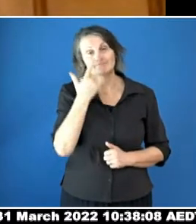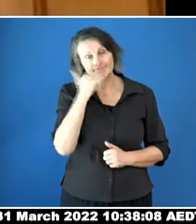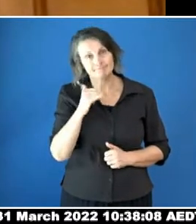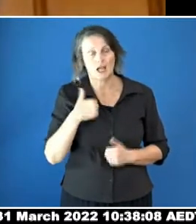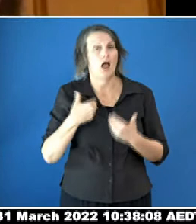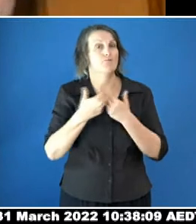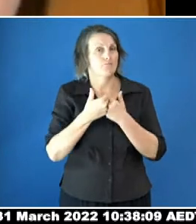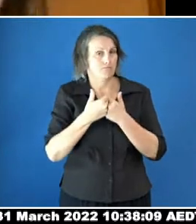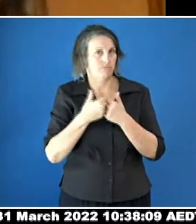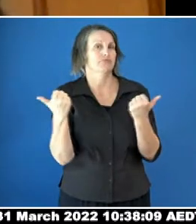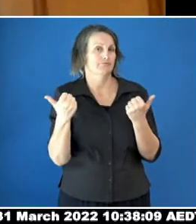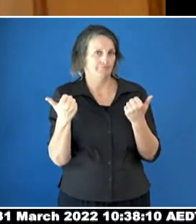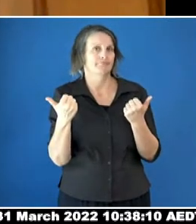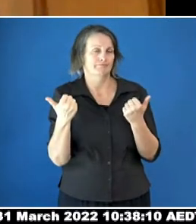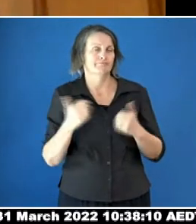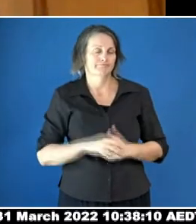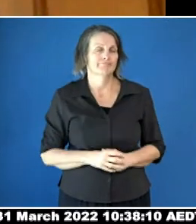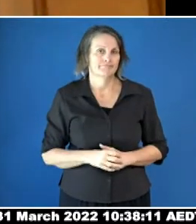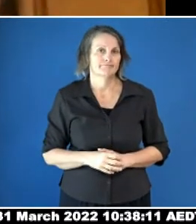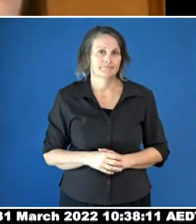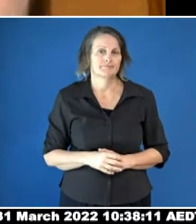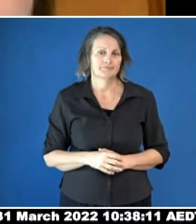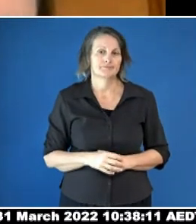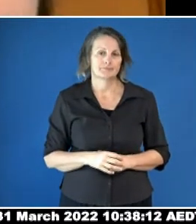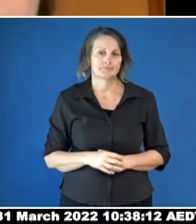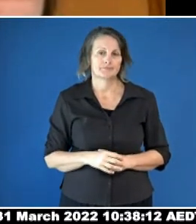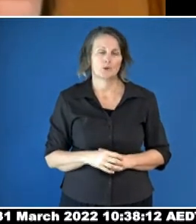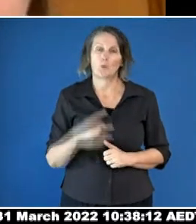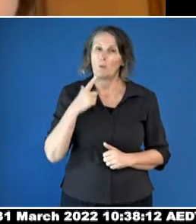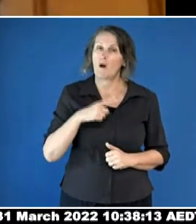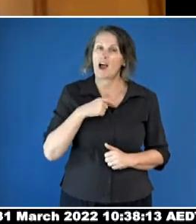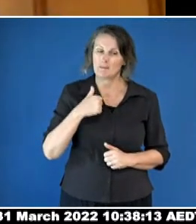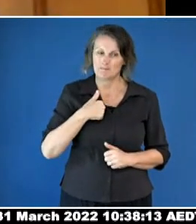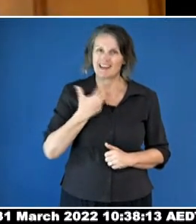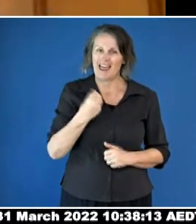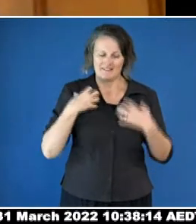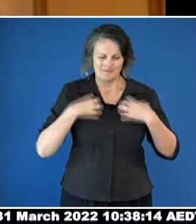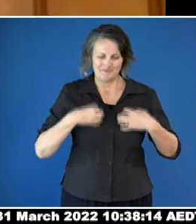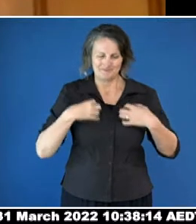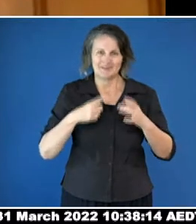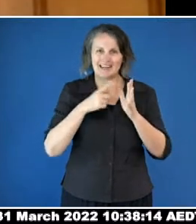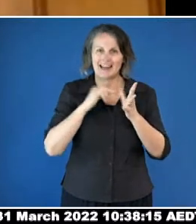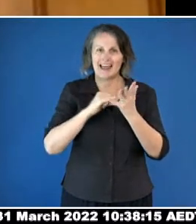recently I broke up from him because I suffer asthma.